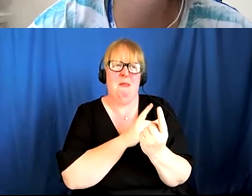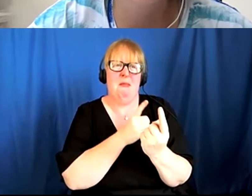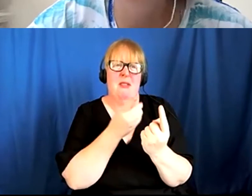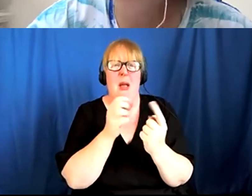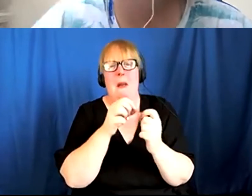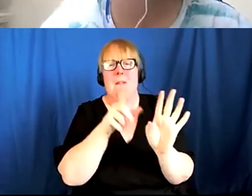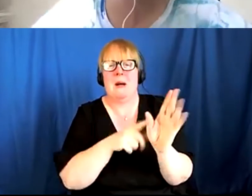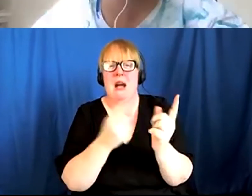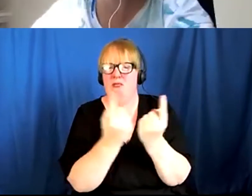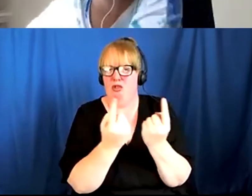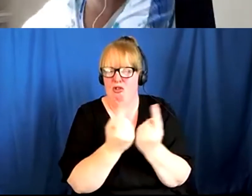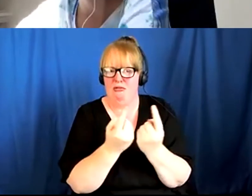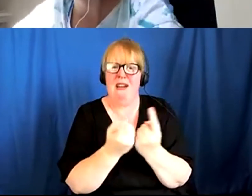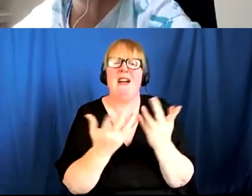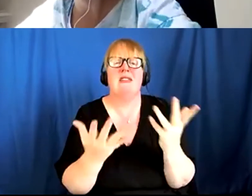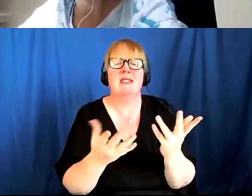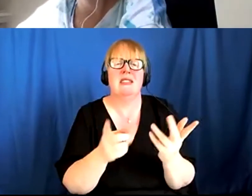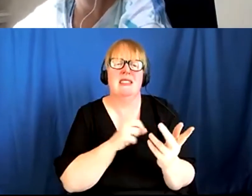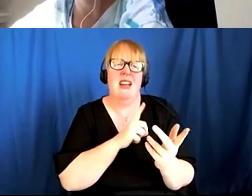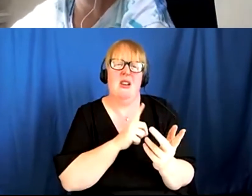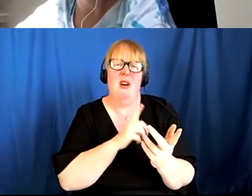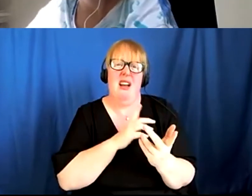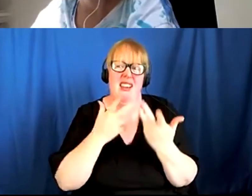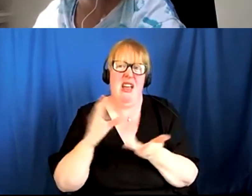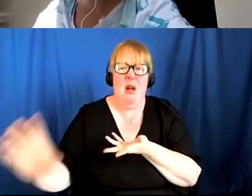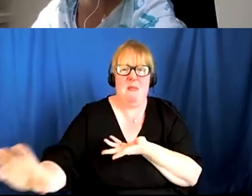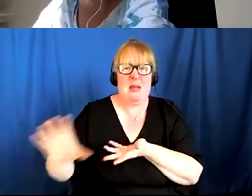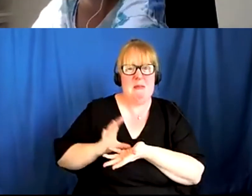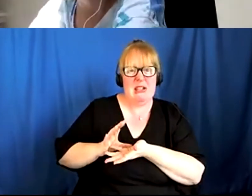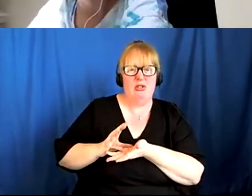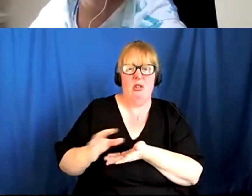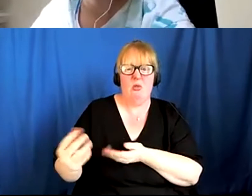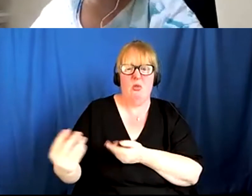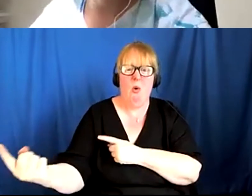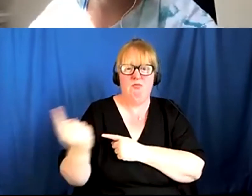position I'm in now, I'm commissioned or approach to work with specific communities.